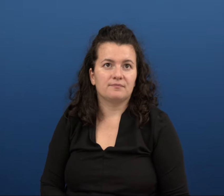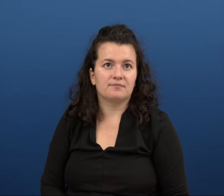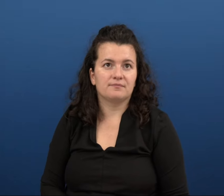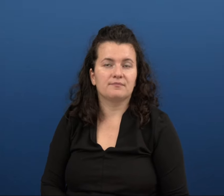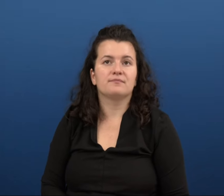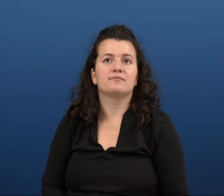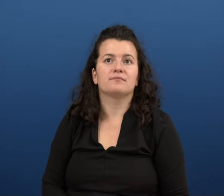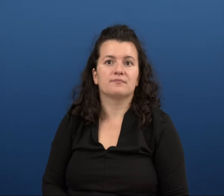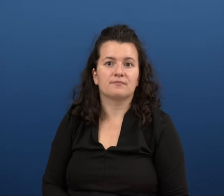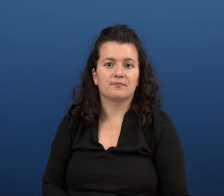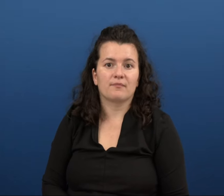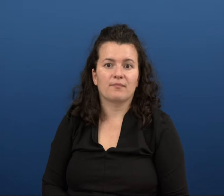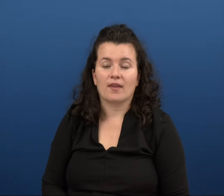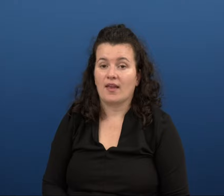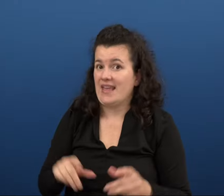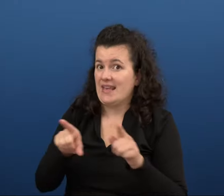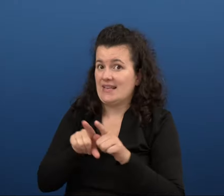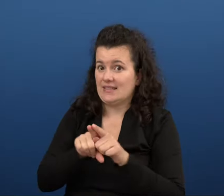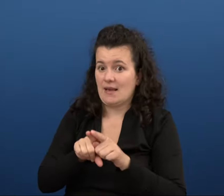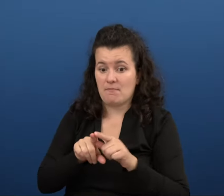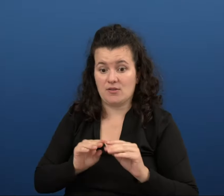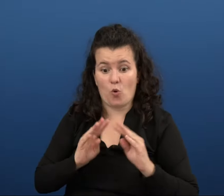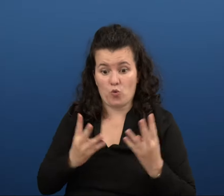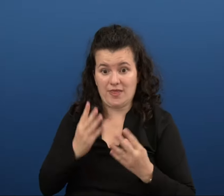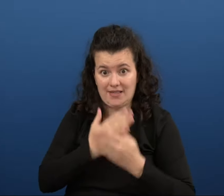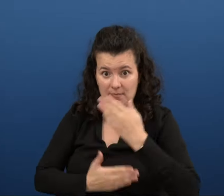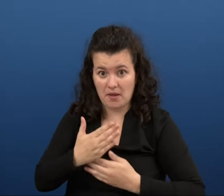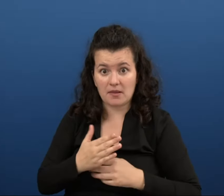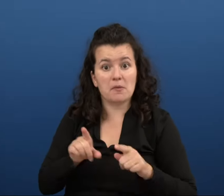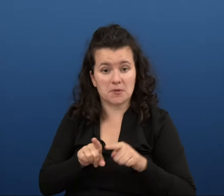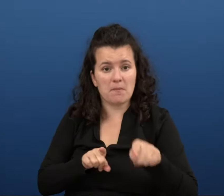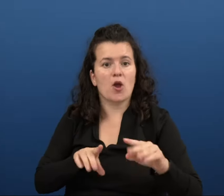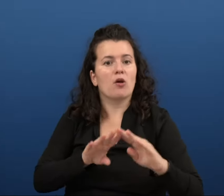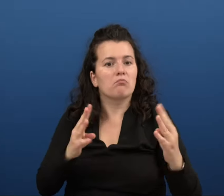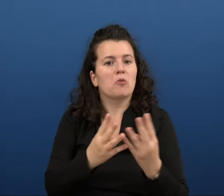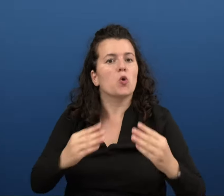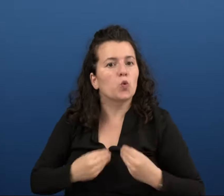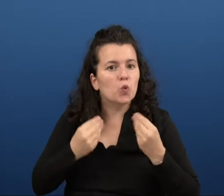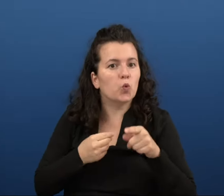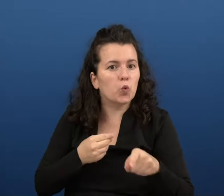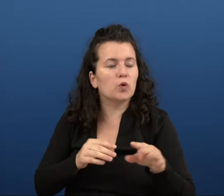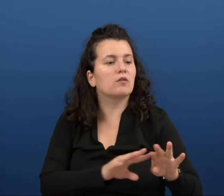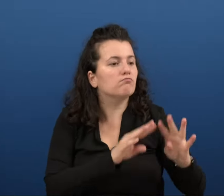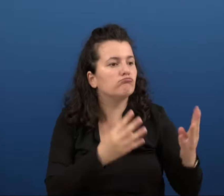we have the youth and the women committees, we have seen quite a number of trade unions,